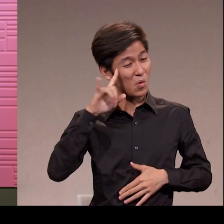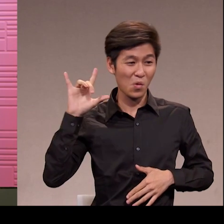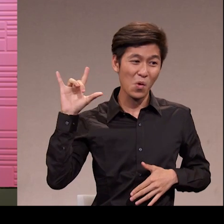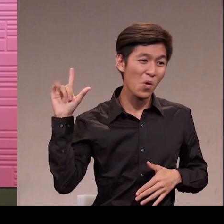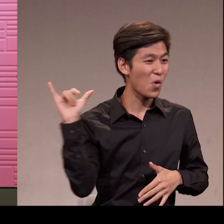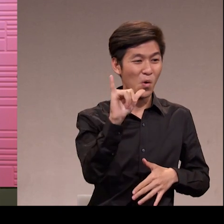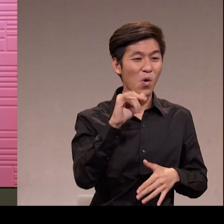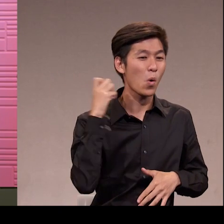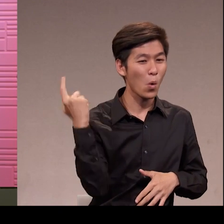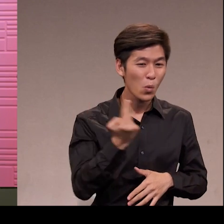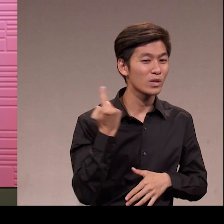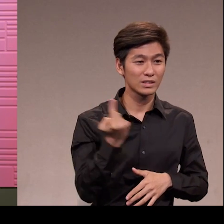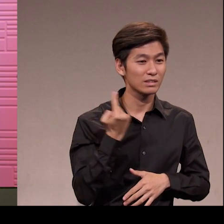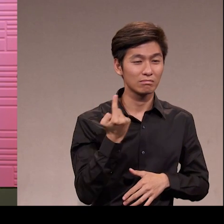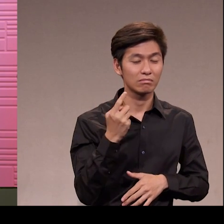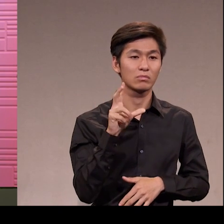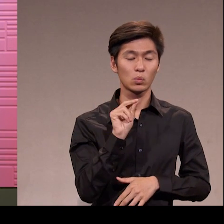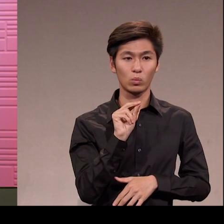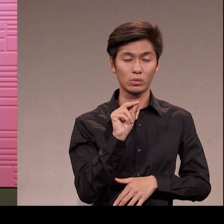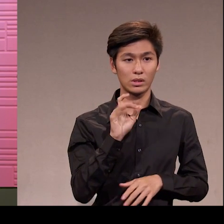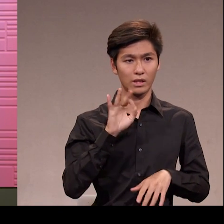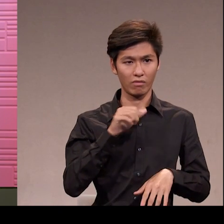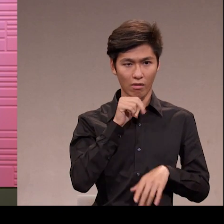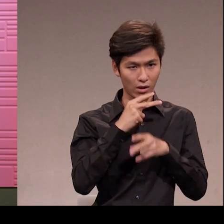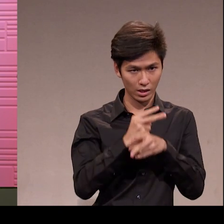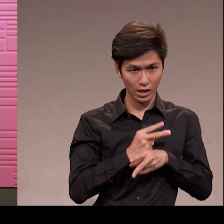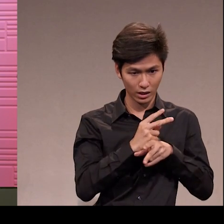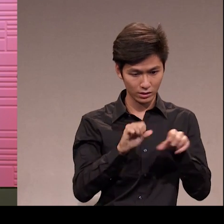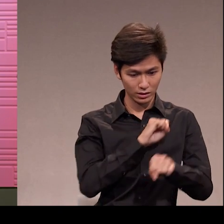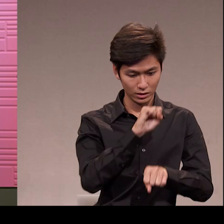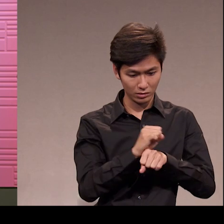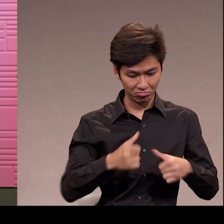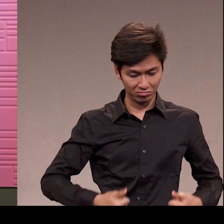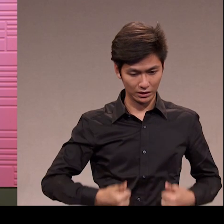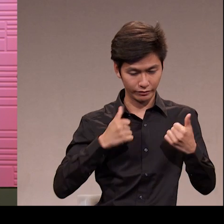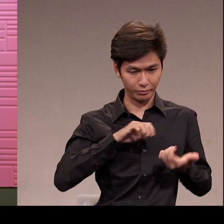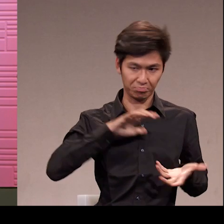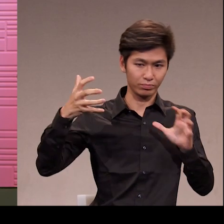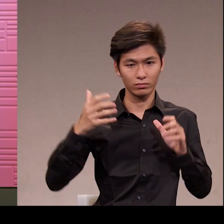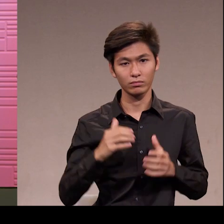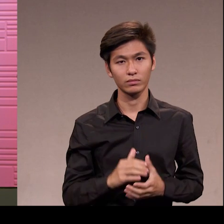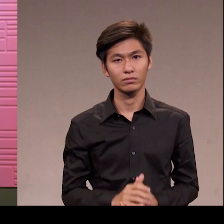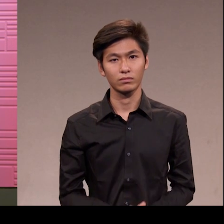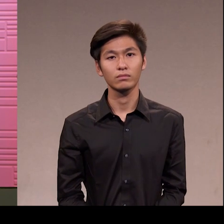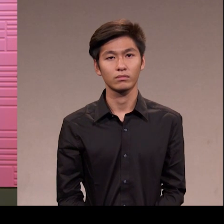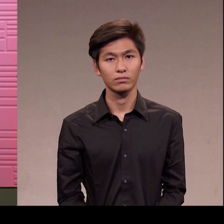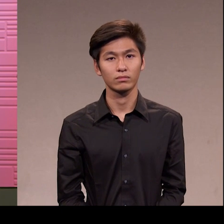If we are not careful, Singapore's survival will be threatened.